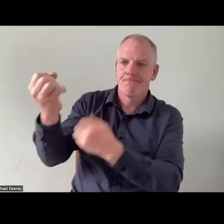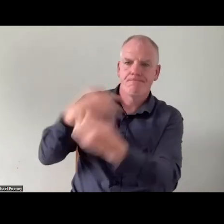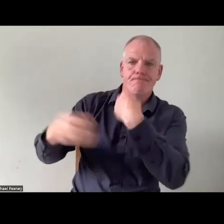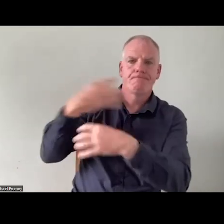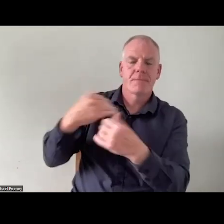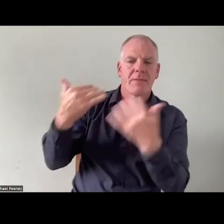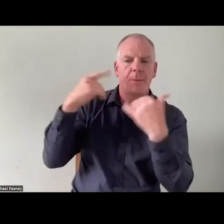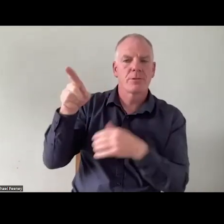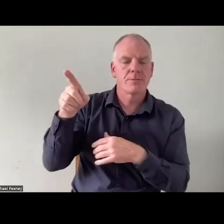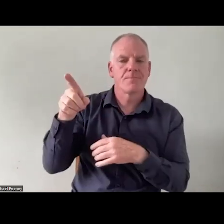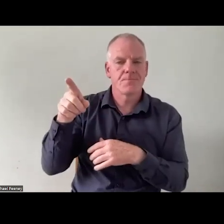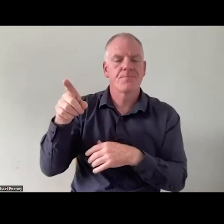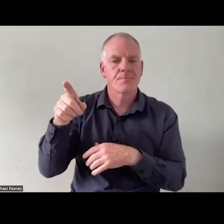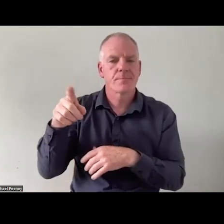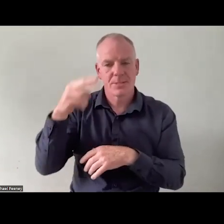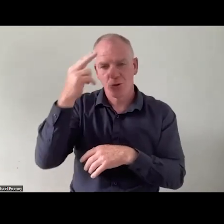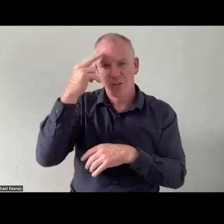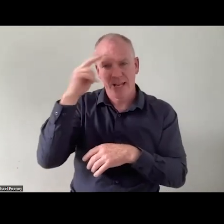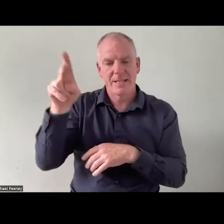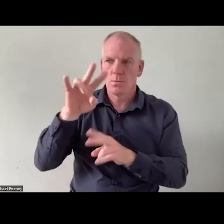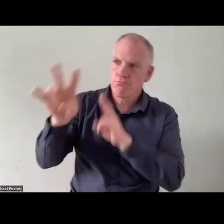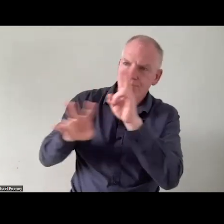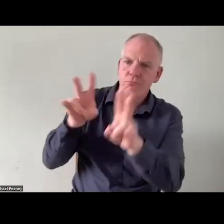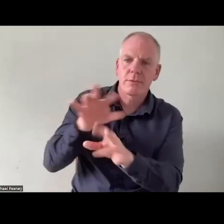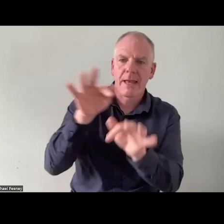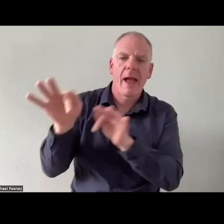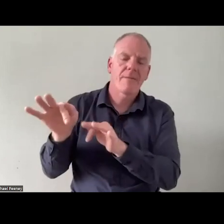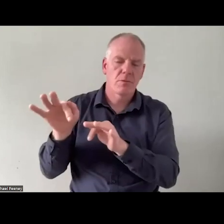and talk to them and ask questions about what it is that they do,